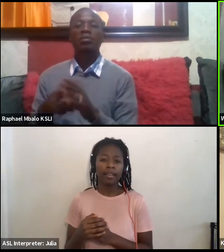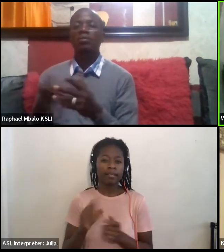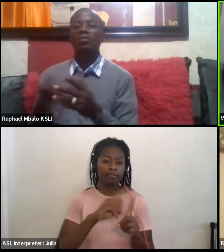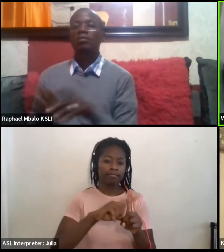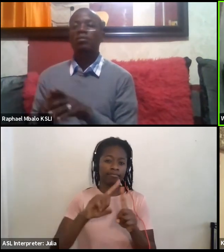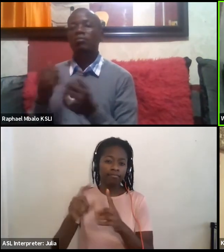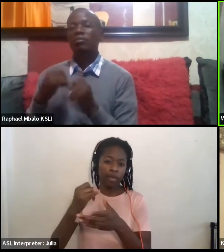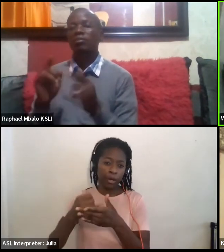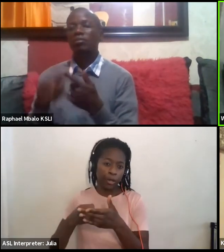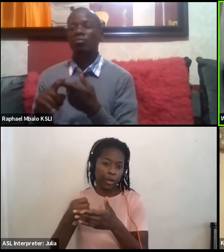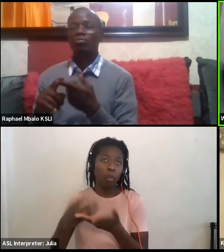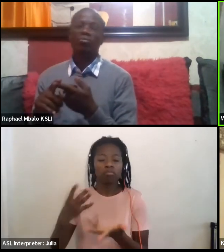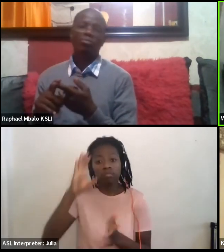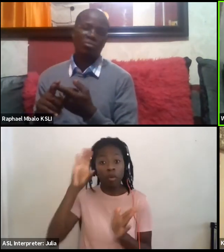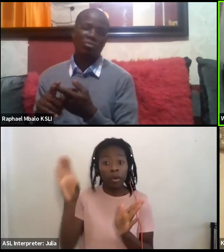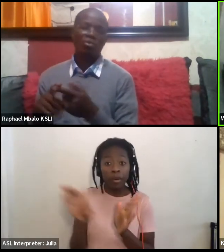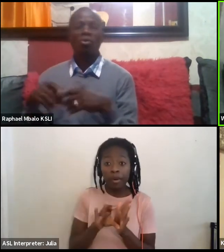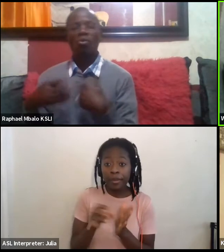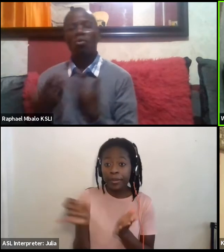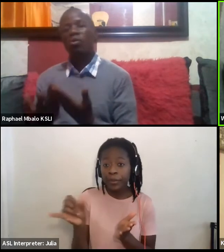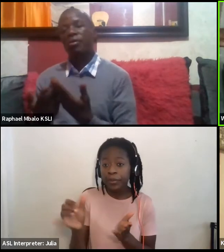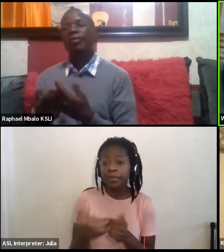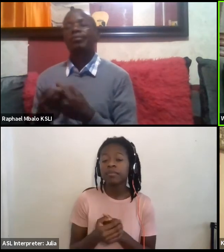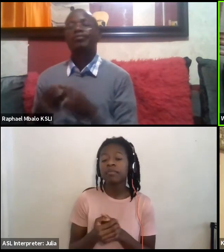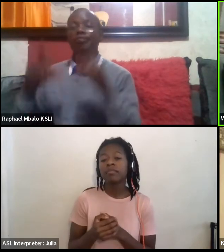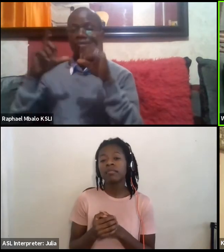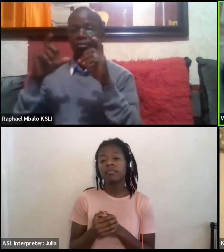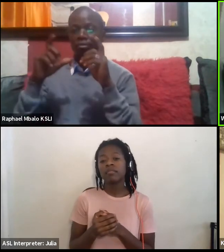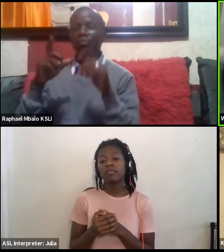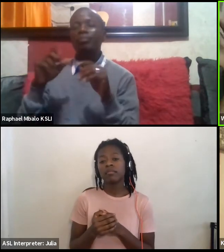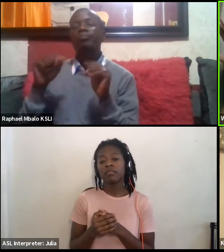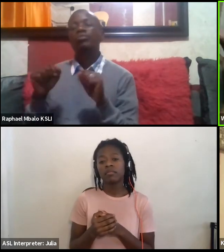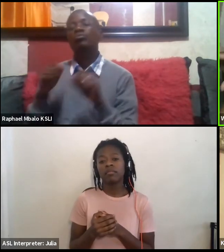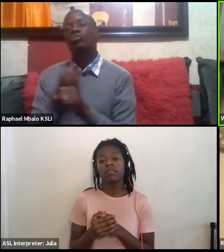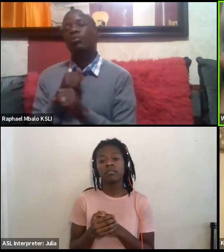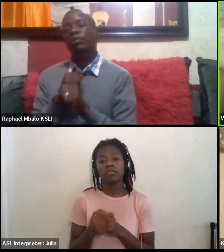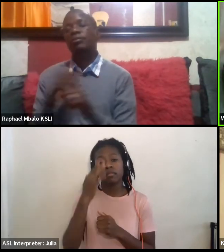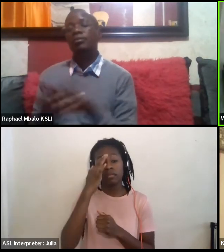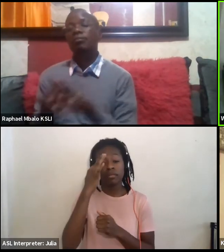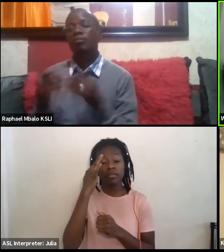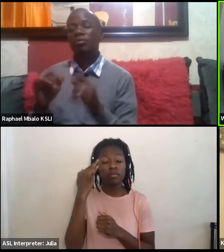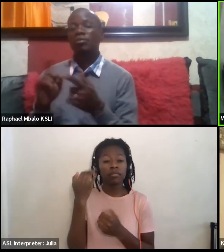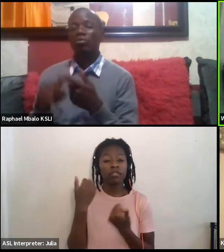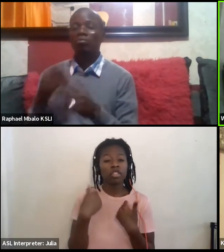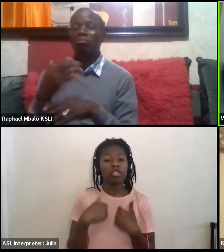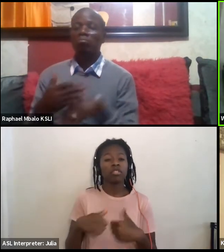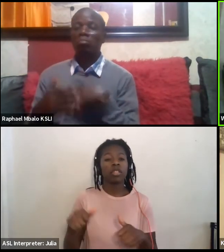or a photo, photos also work, trying to build a world around it.